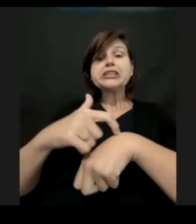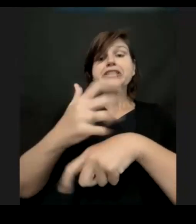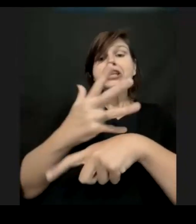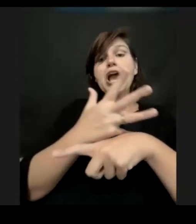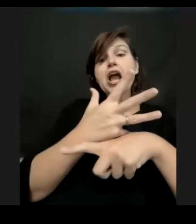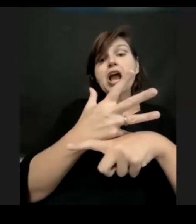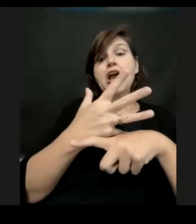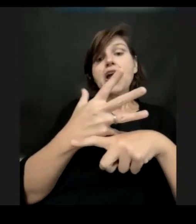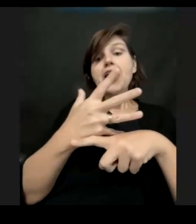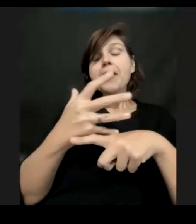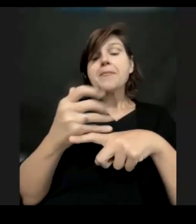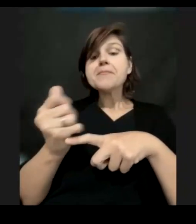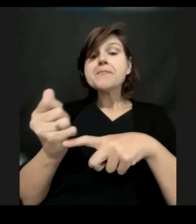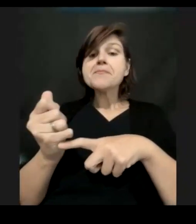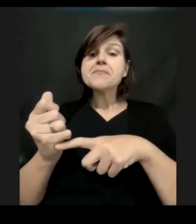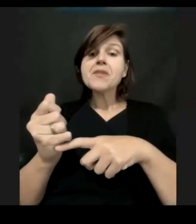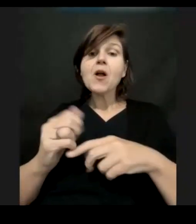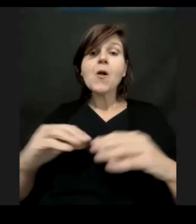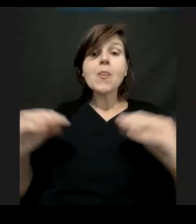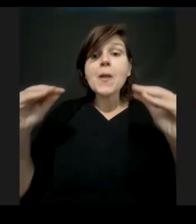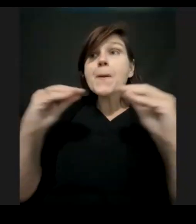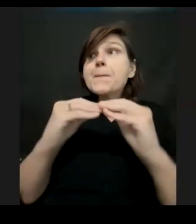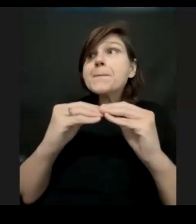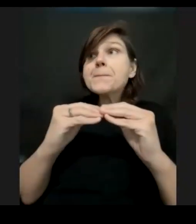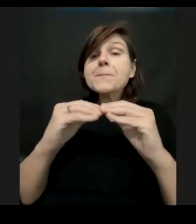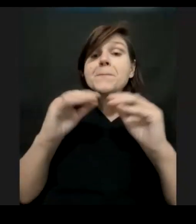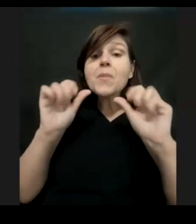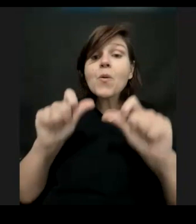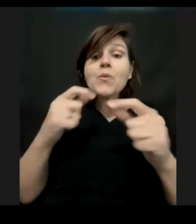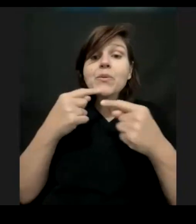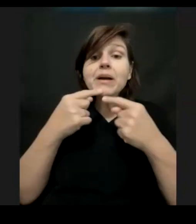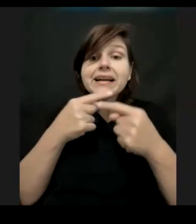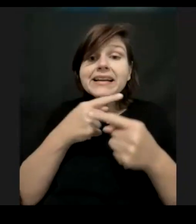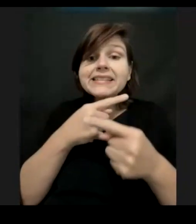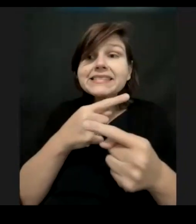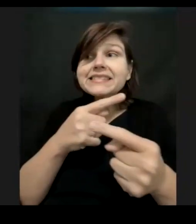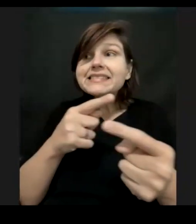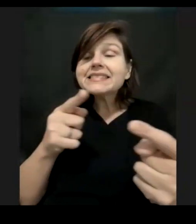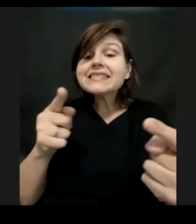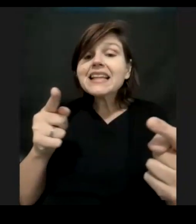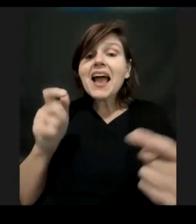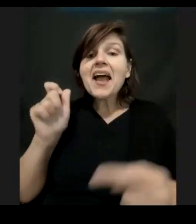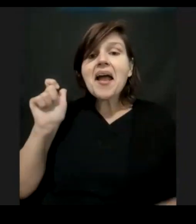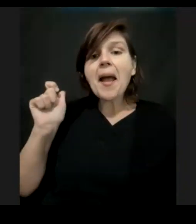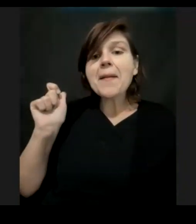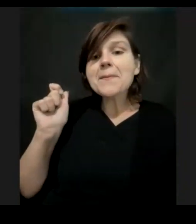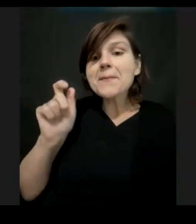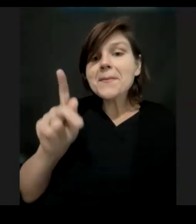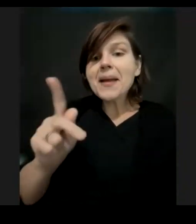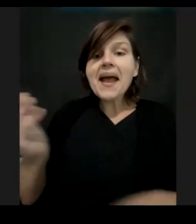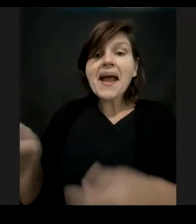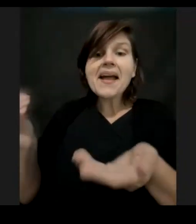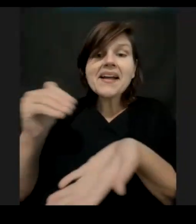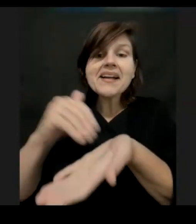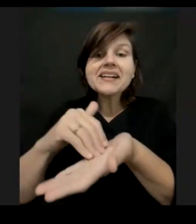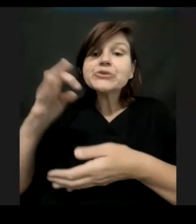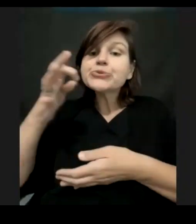There's so much more to say! We’ll be back very soon but now it's time for the moon